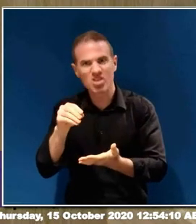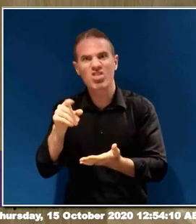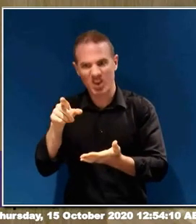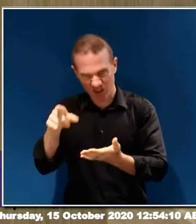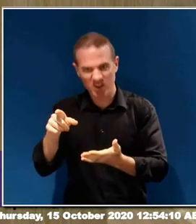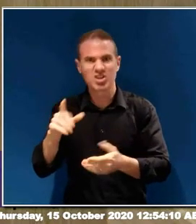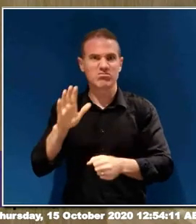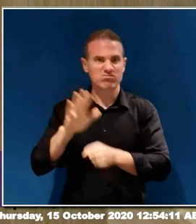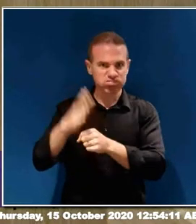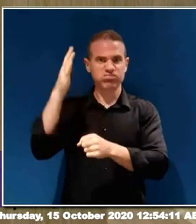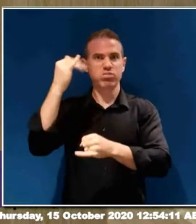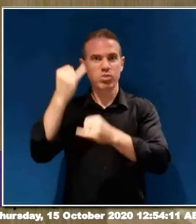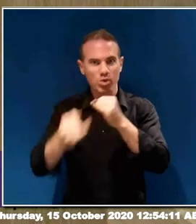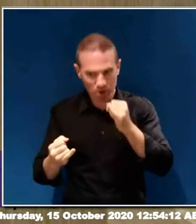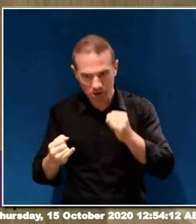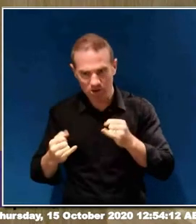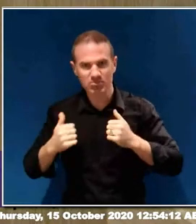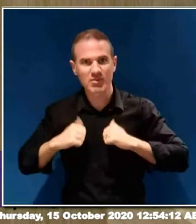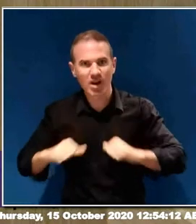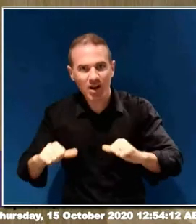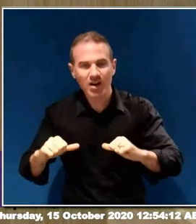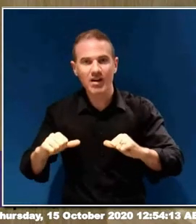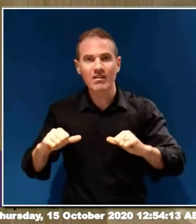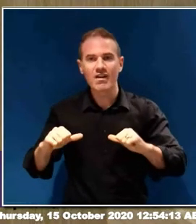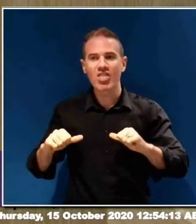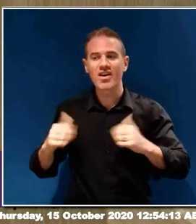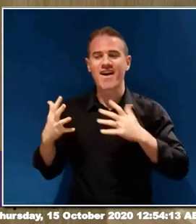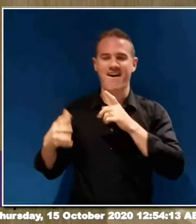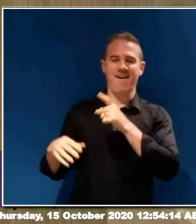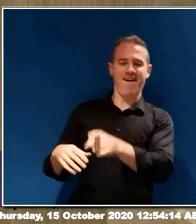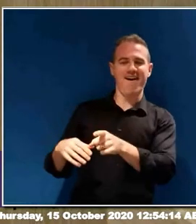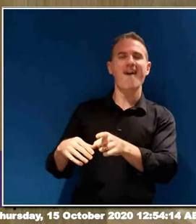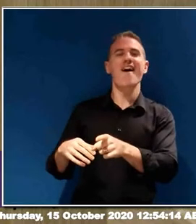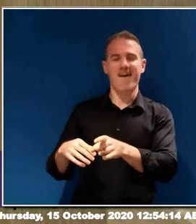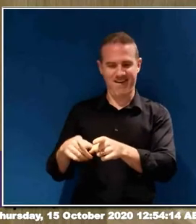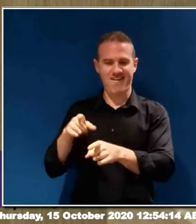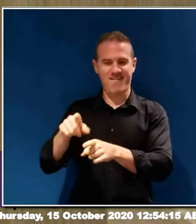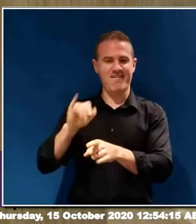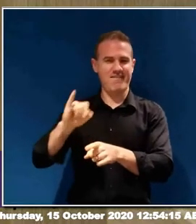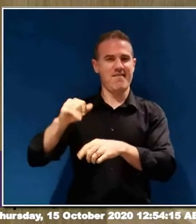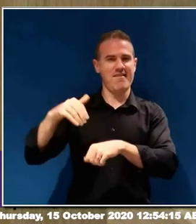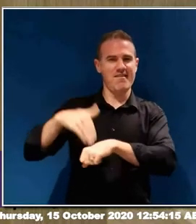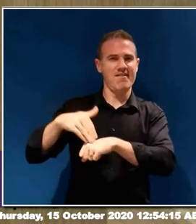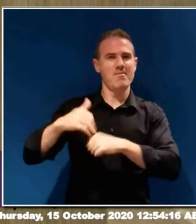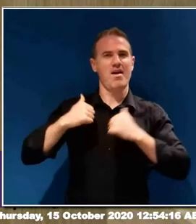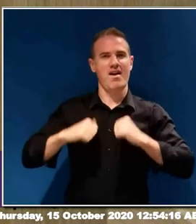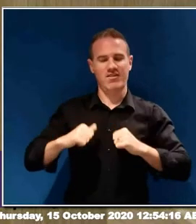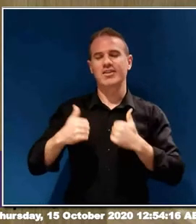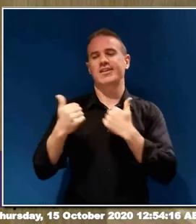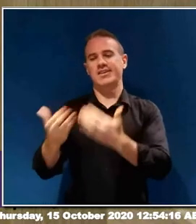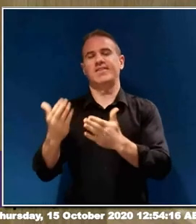to put the student on part-time attendance. Are we still seeing that to some extent now?